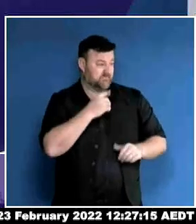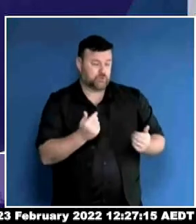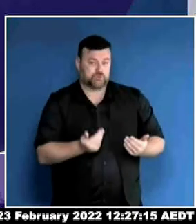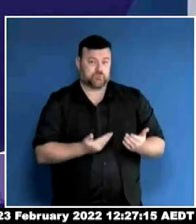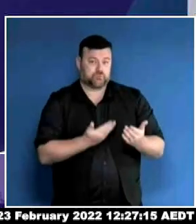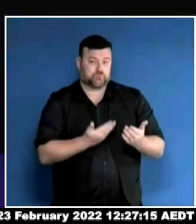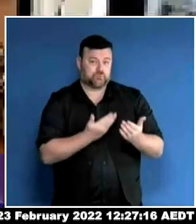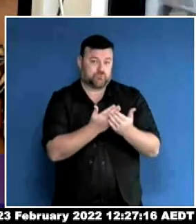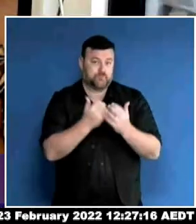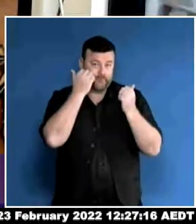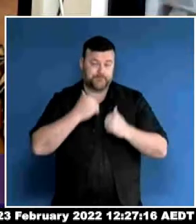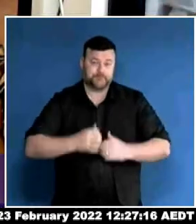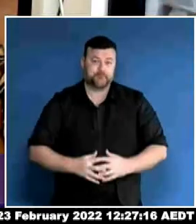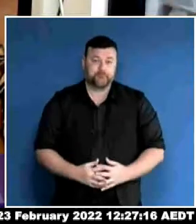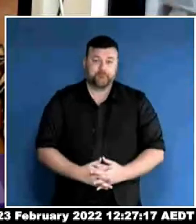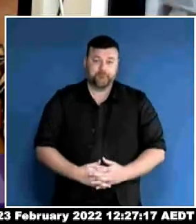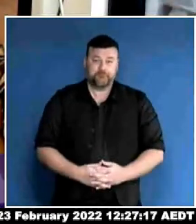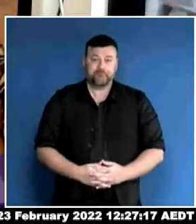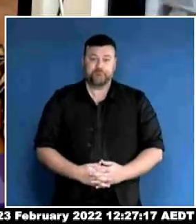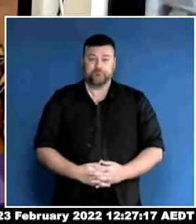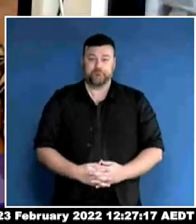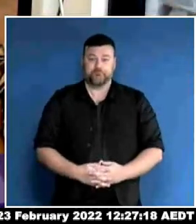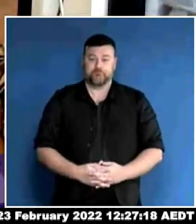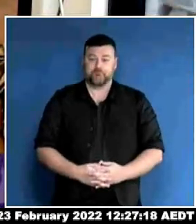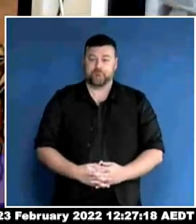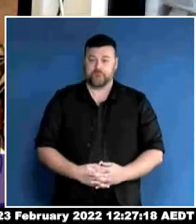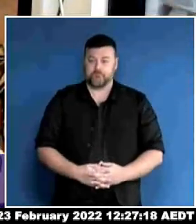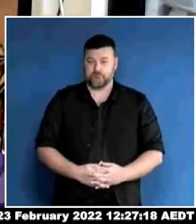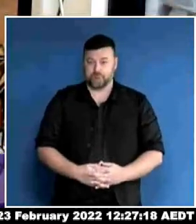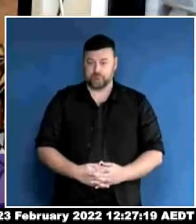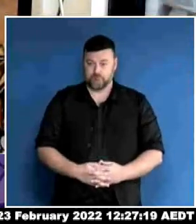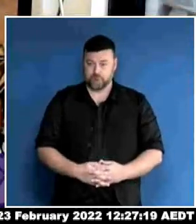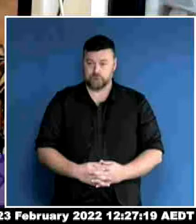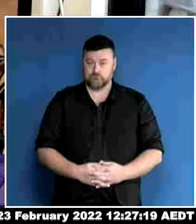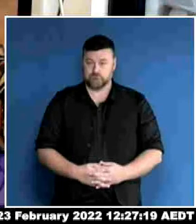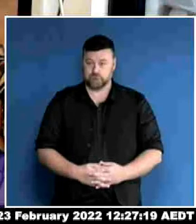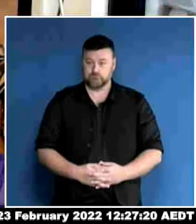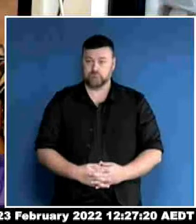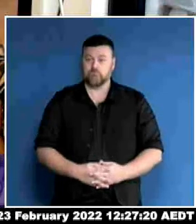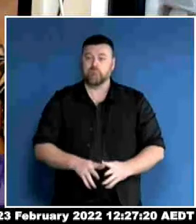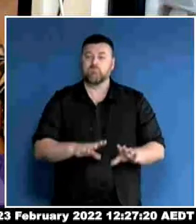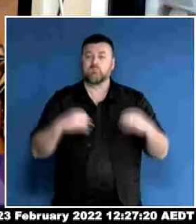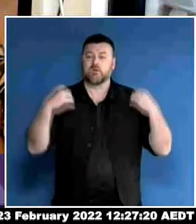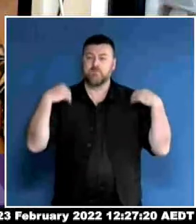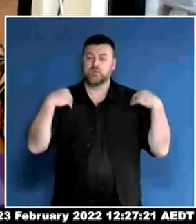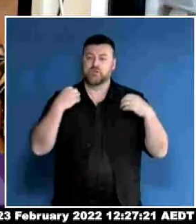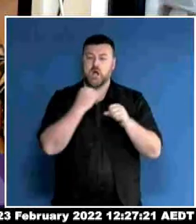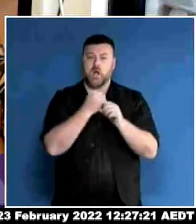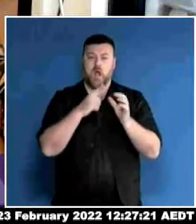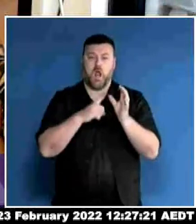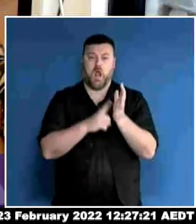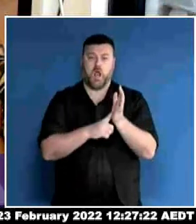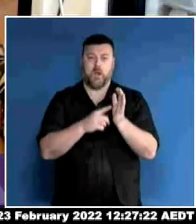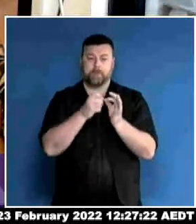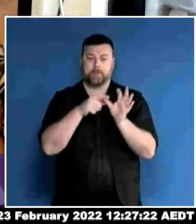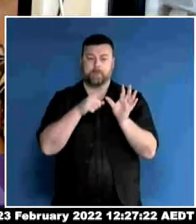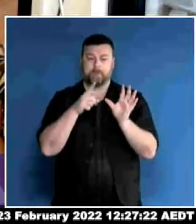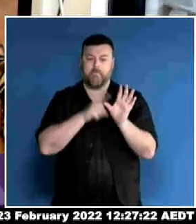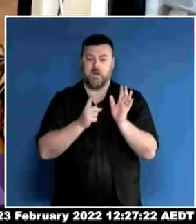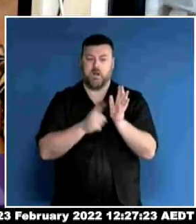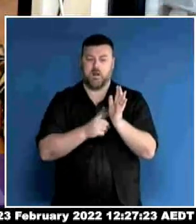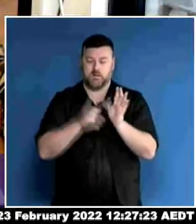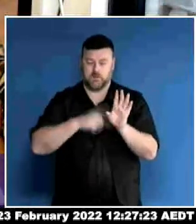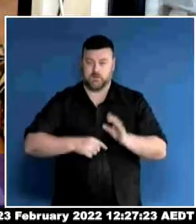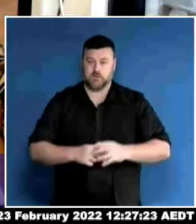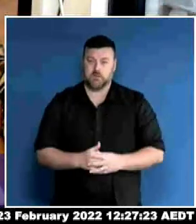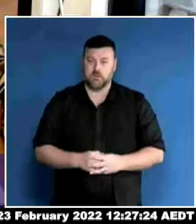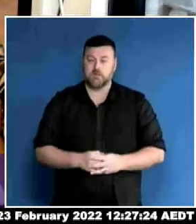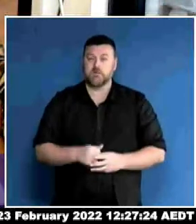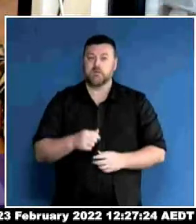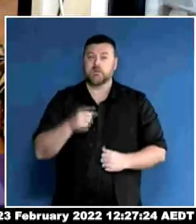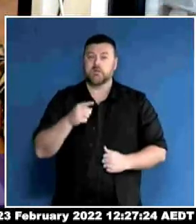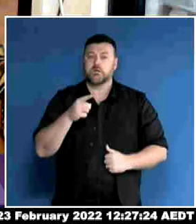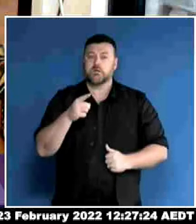I wanted to ask about your way of describing low